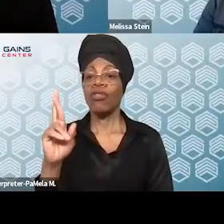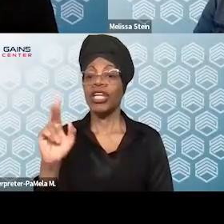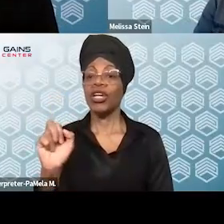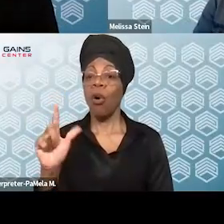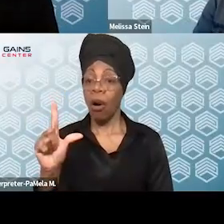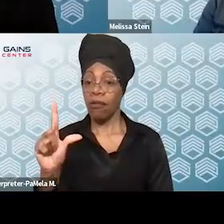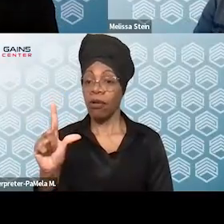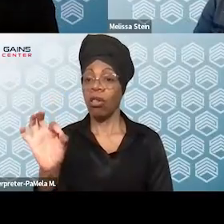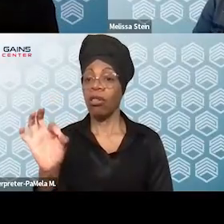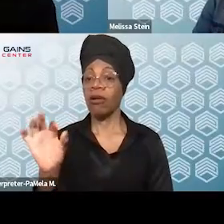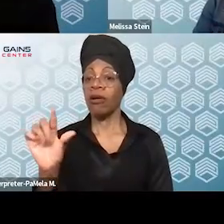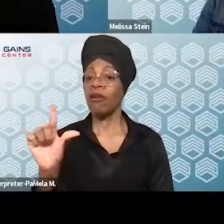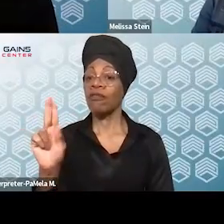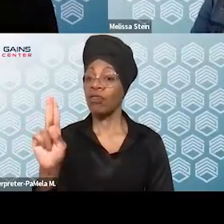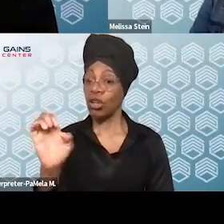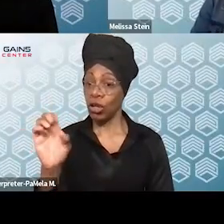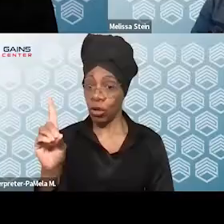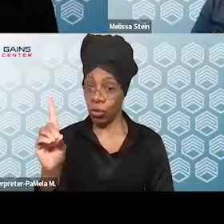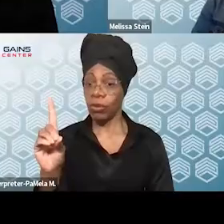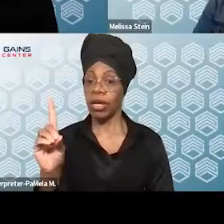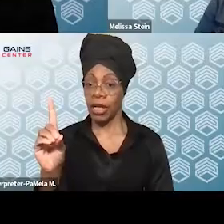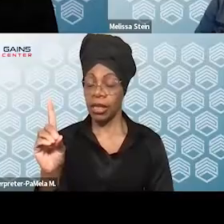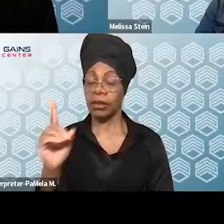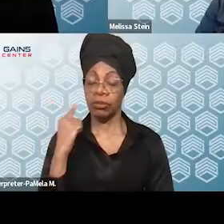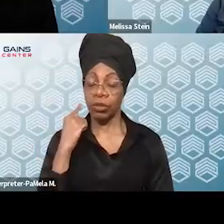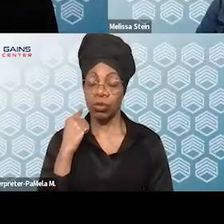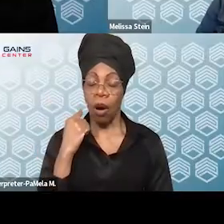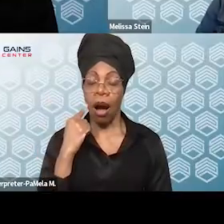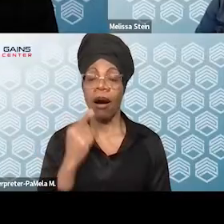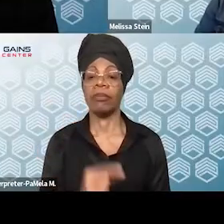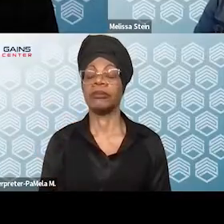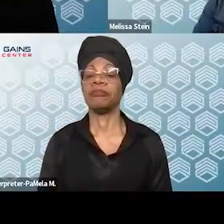So, you know, I probably would not recommend blood.